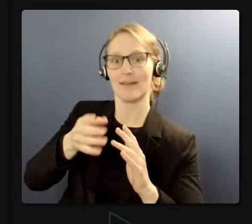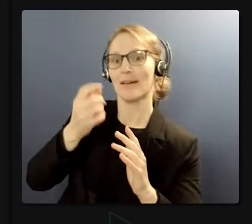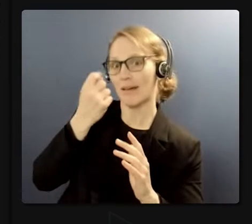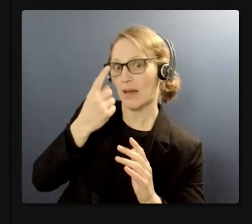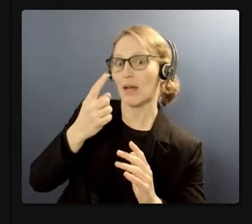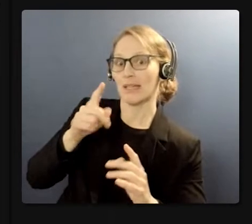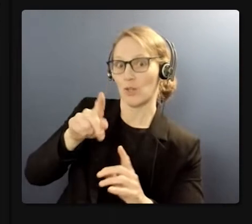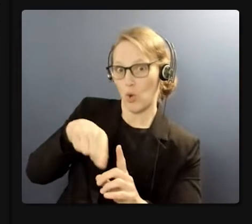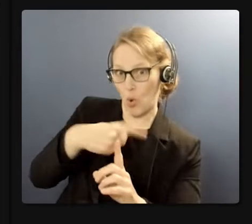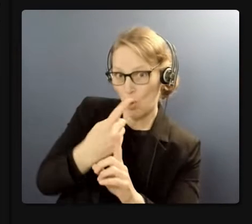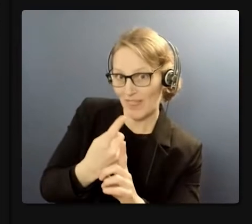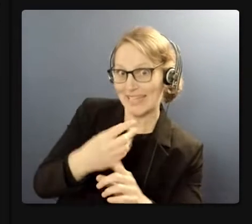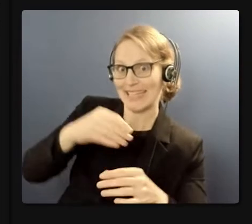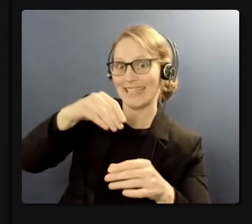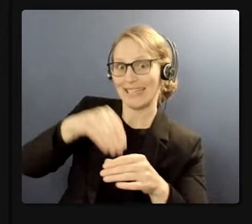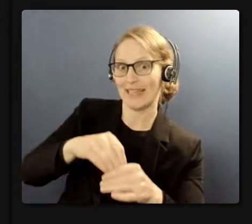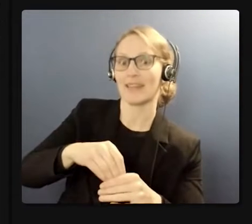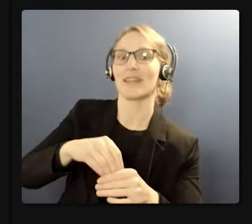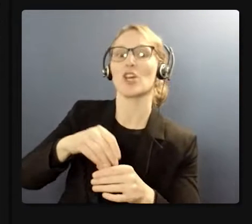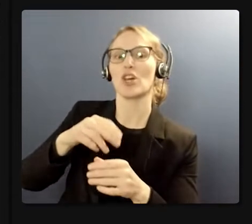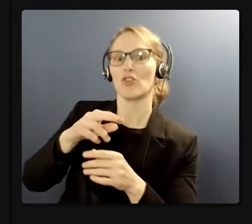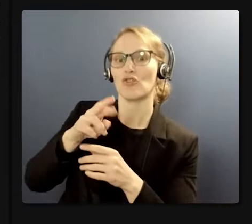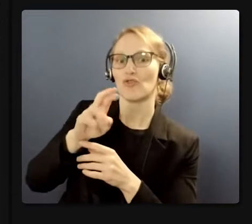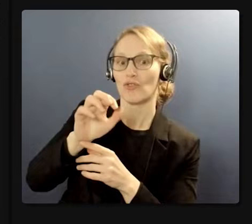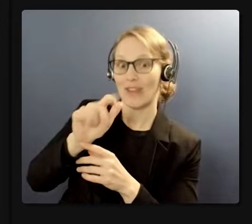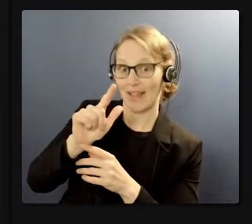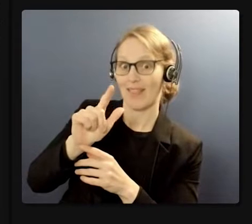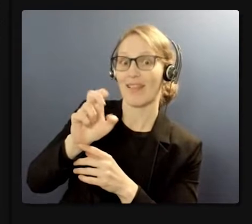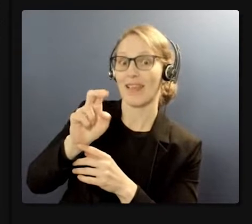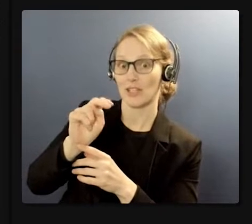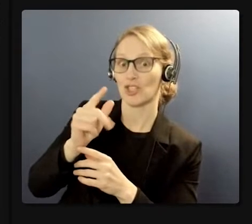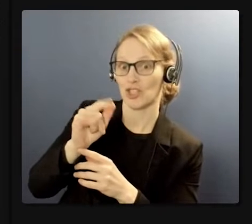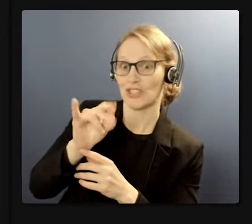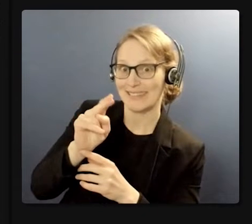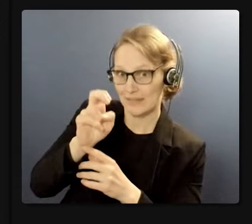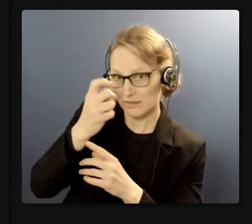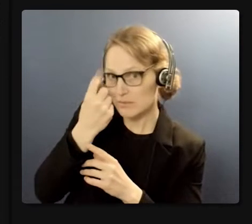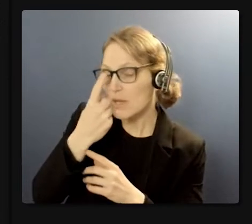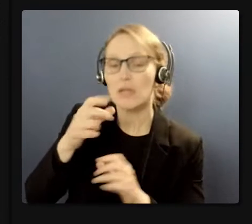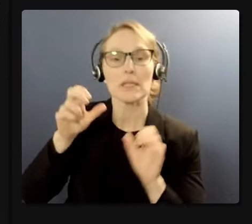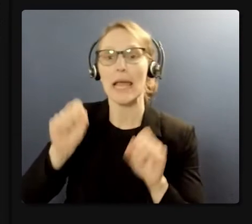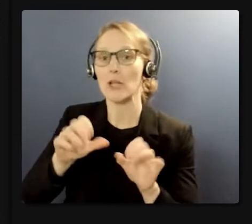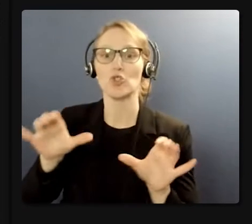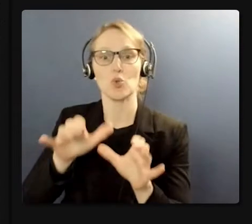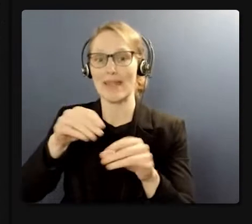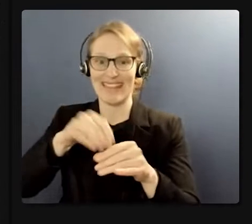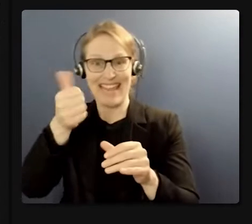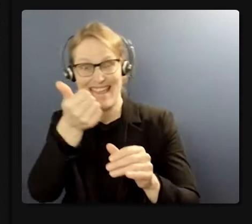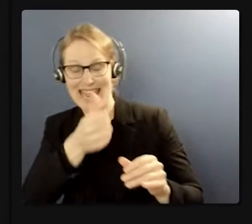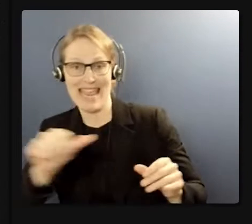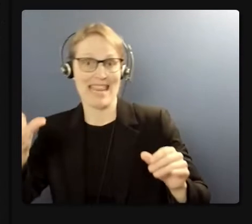Basically, all the features we're showing here is available. In max, my hour, just through the API if you like.